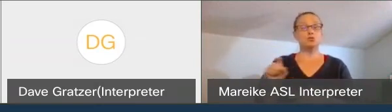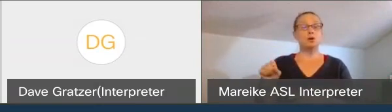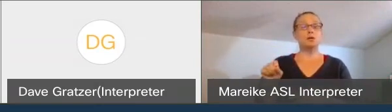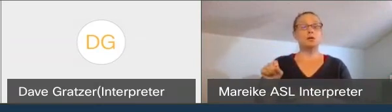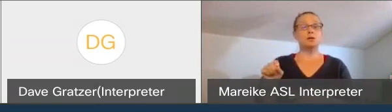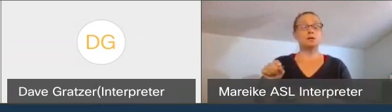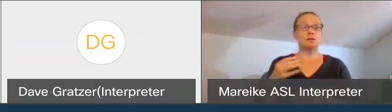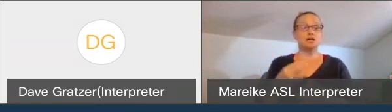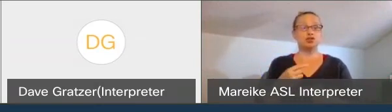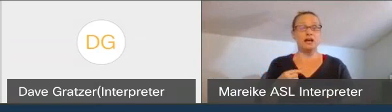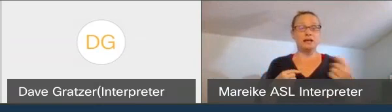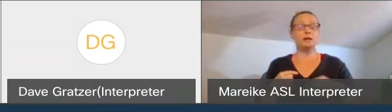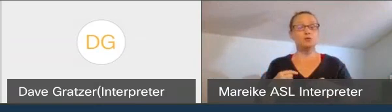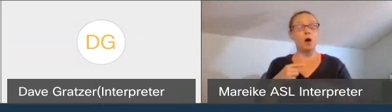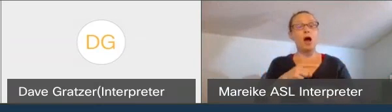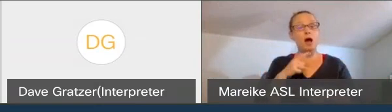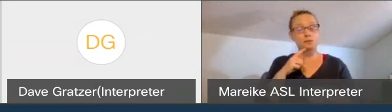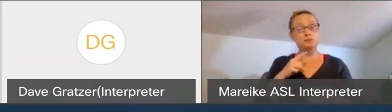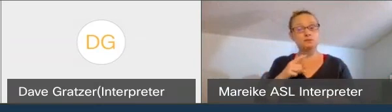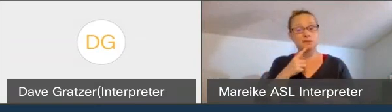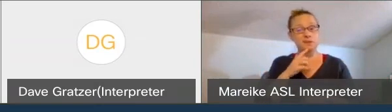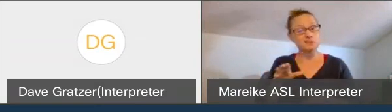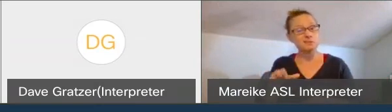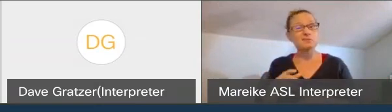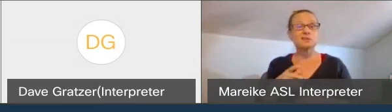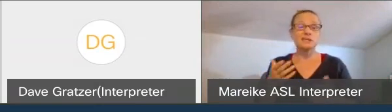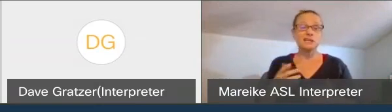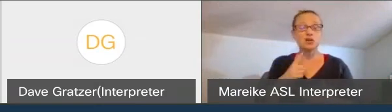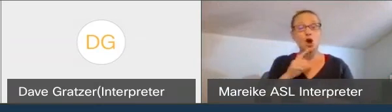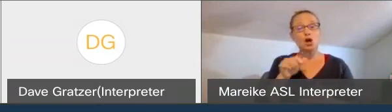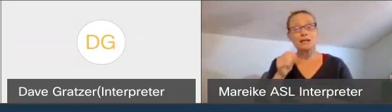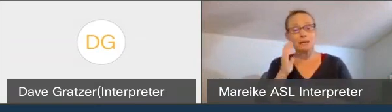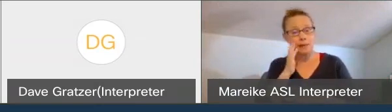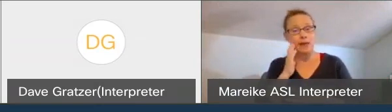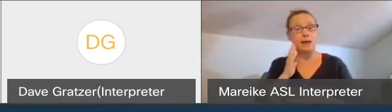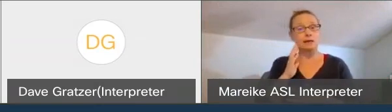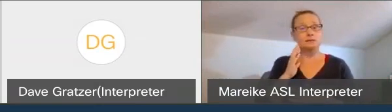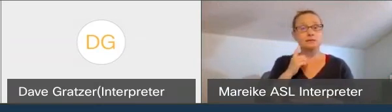and the sheriff's office came to the police department and said, "Here are these 10 beds, "um, for 5 men and 5 women